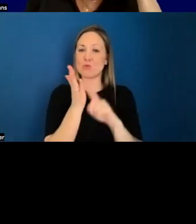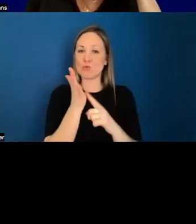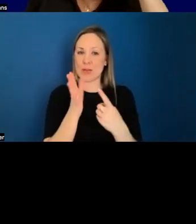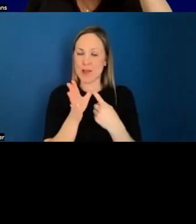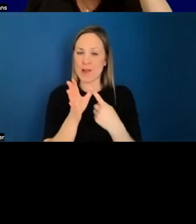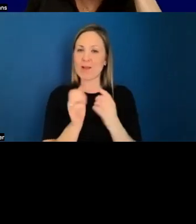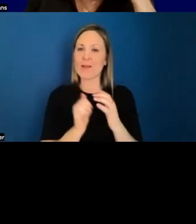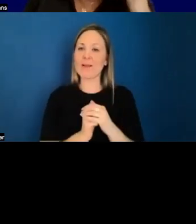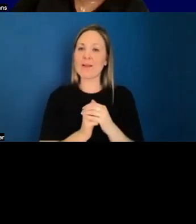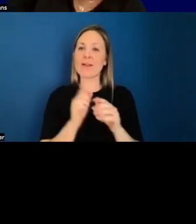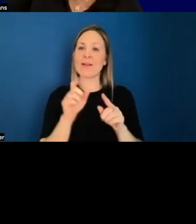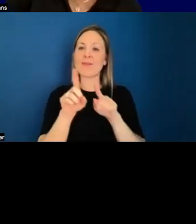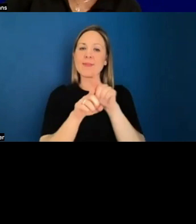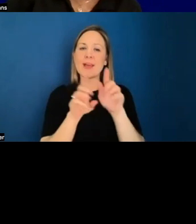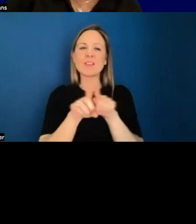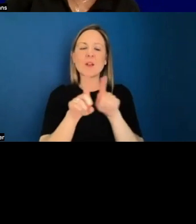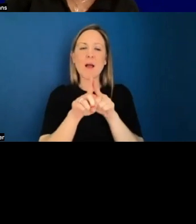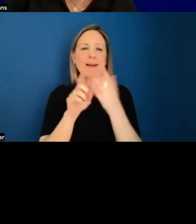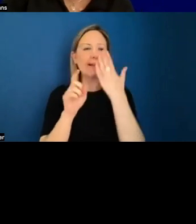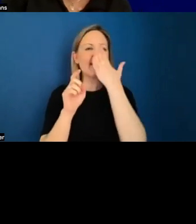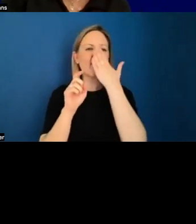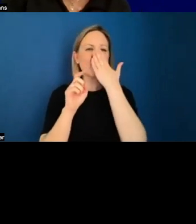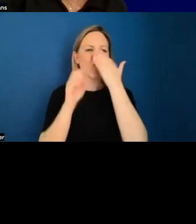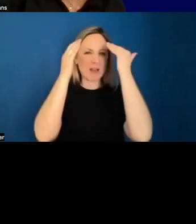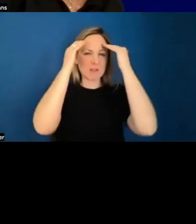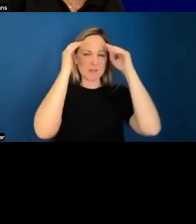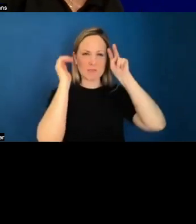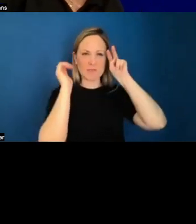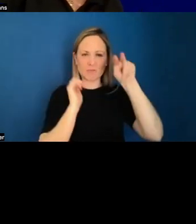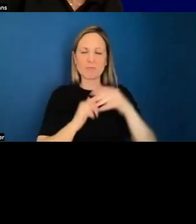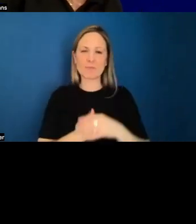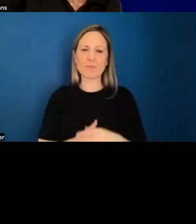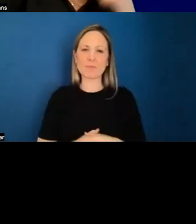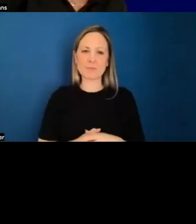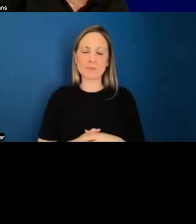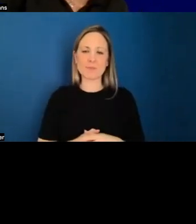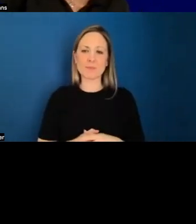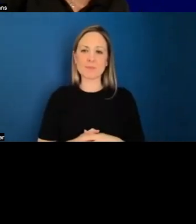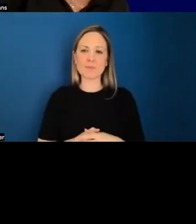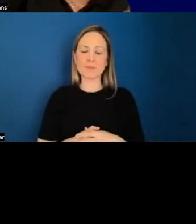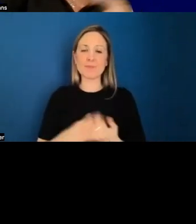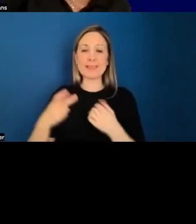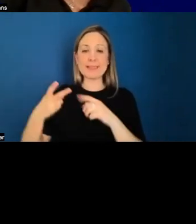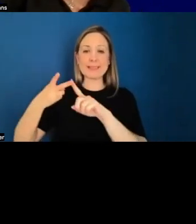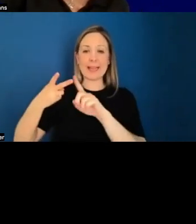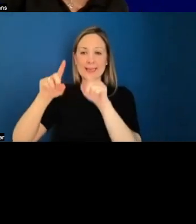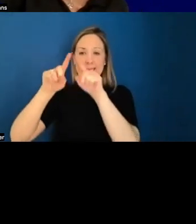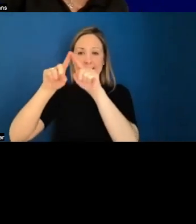so slightly at the front of our brain. The second image gives an alternative view